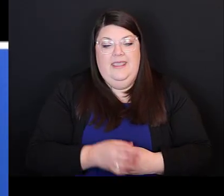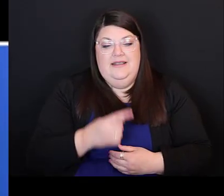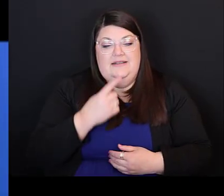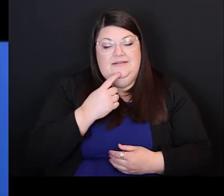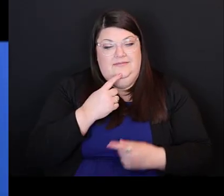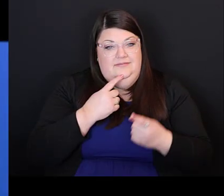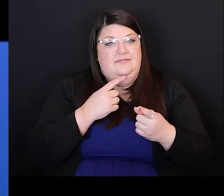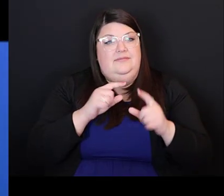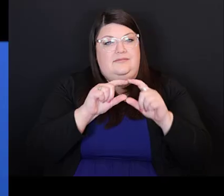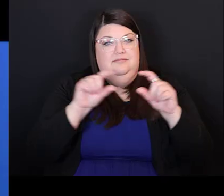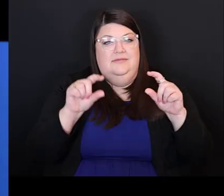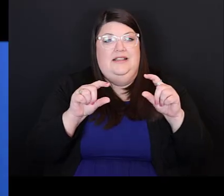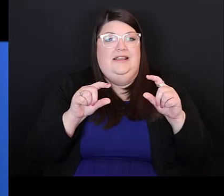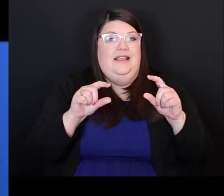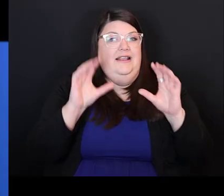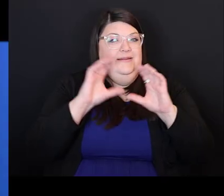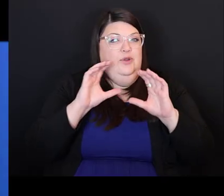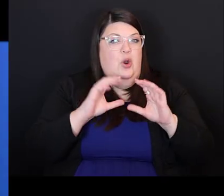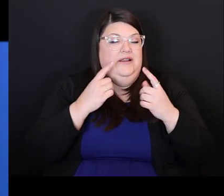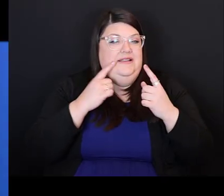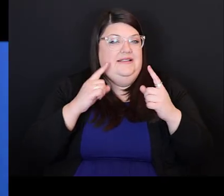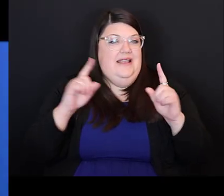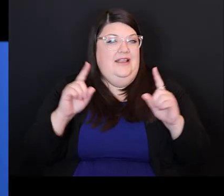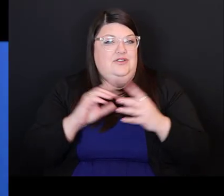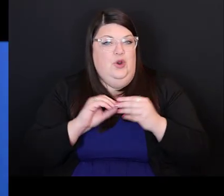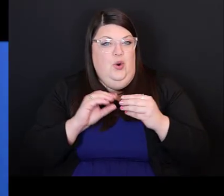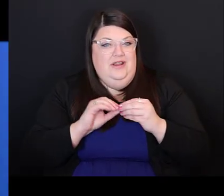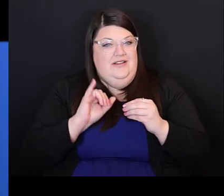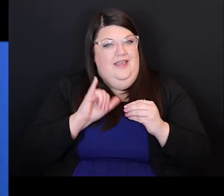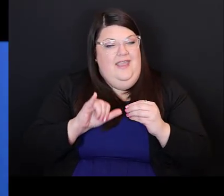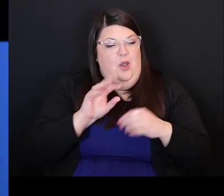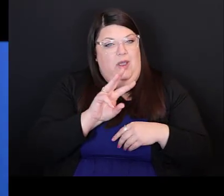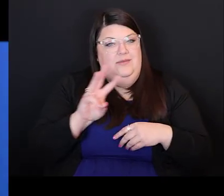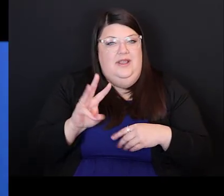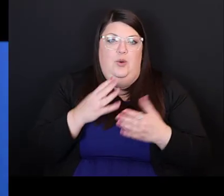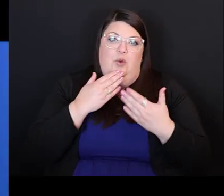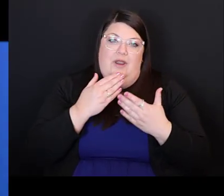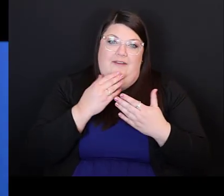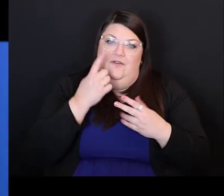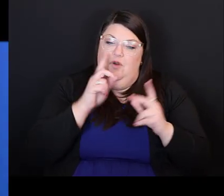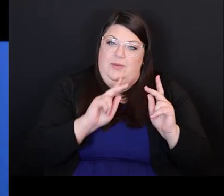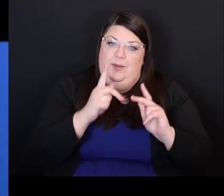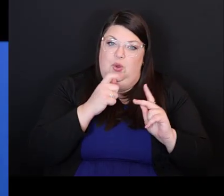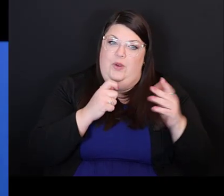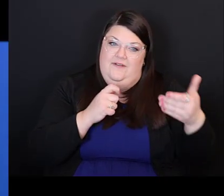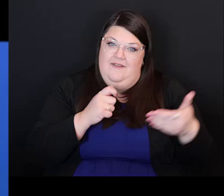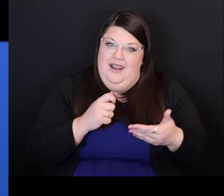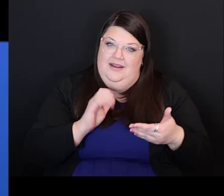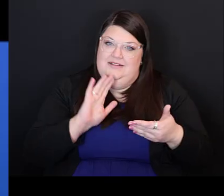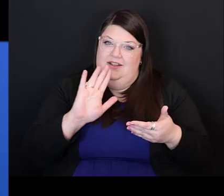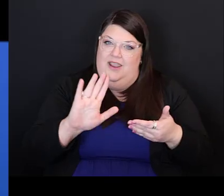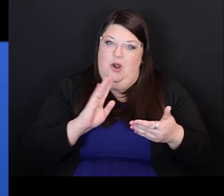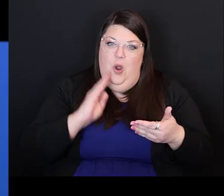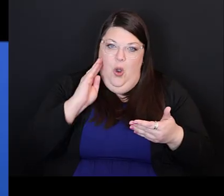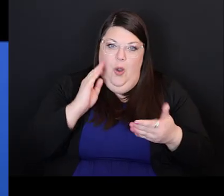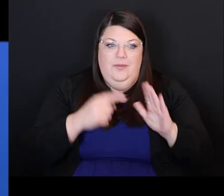Explore success stories on our website. We are so grateful for the individuals who have invited us into their homes to